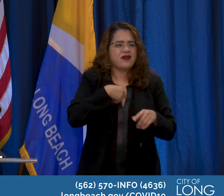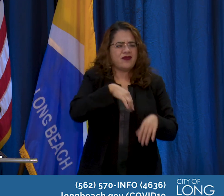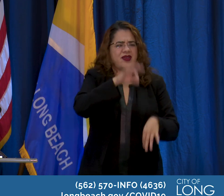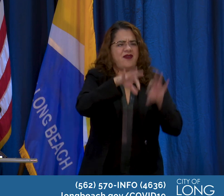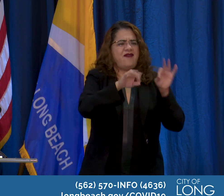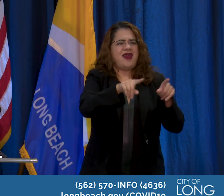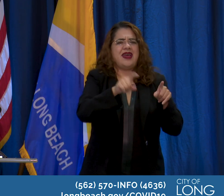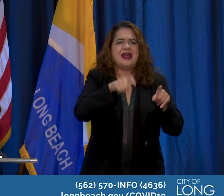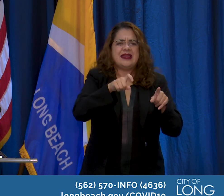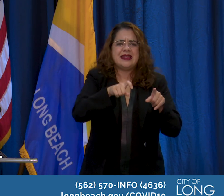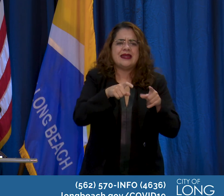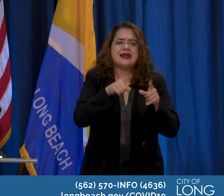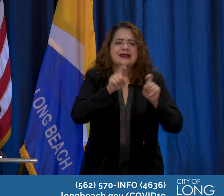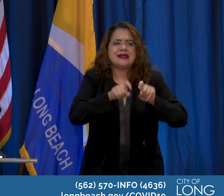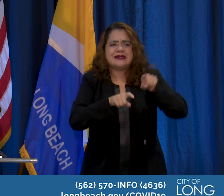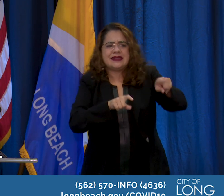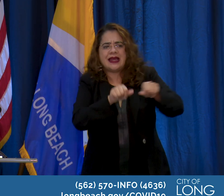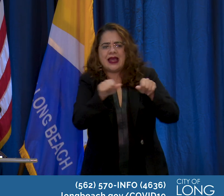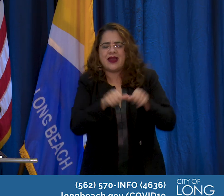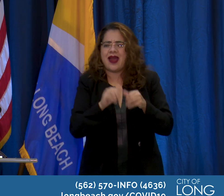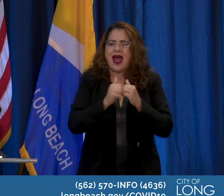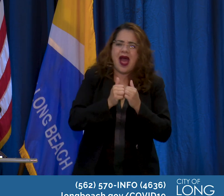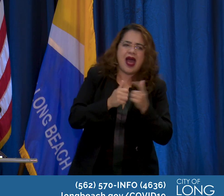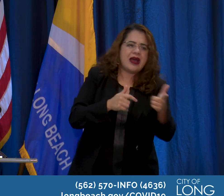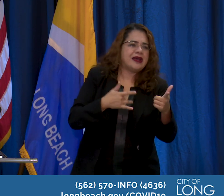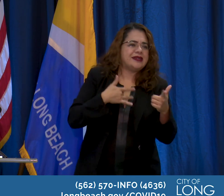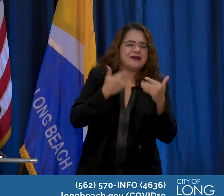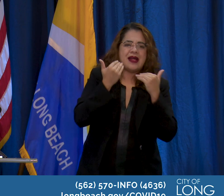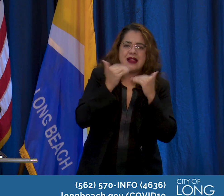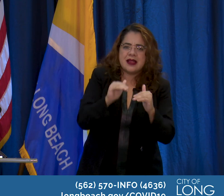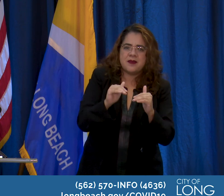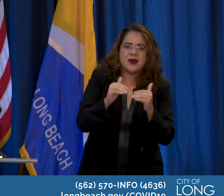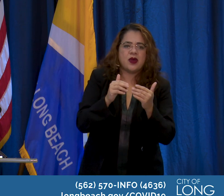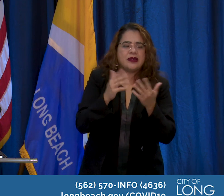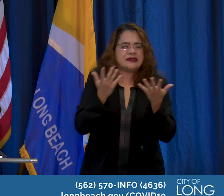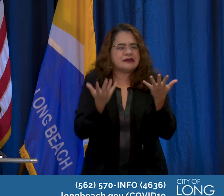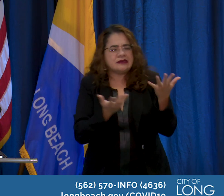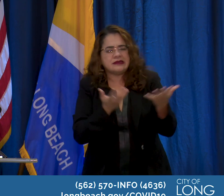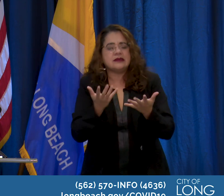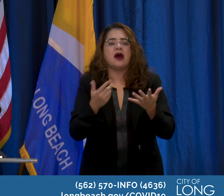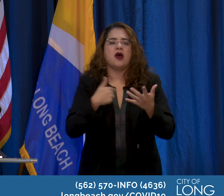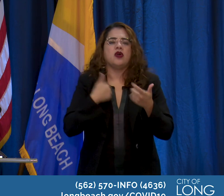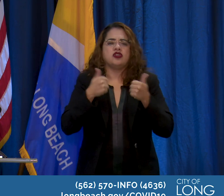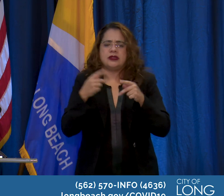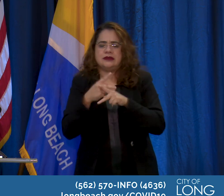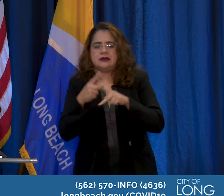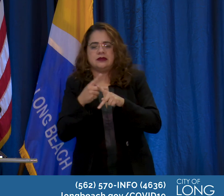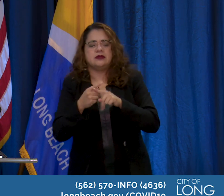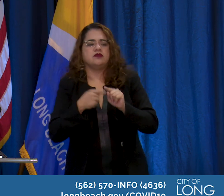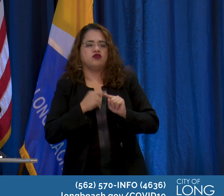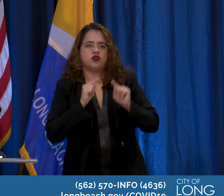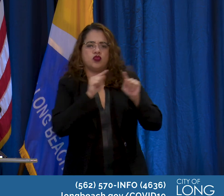to make sure that every single person in Long Beach that needs to get tested will have access to it.